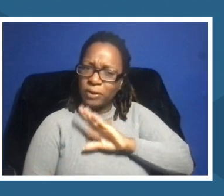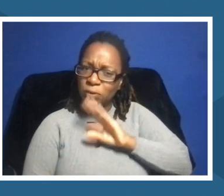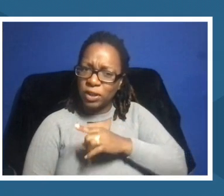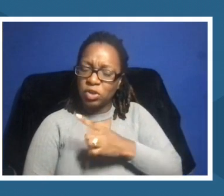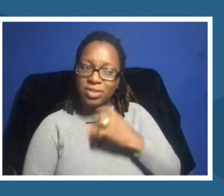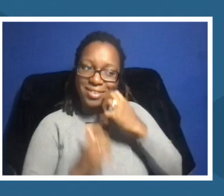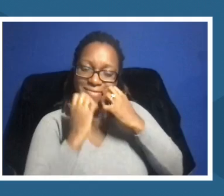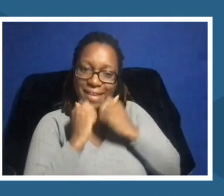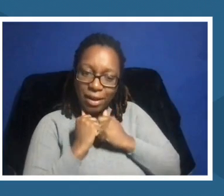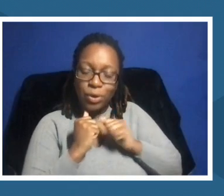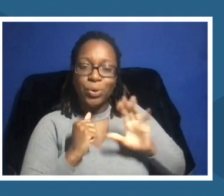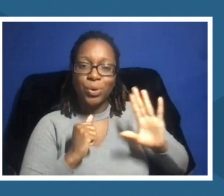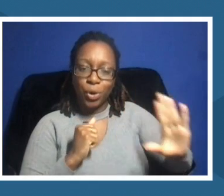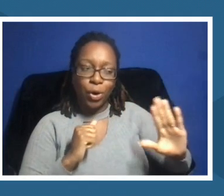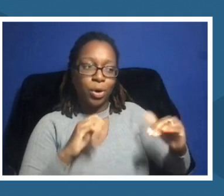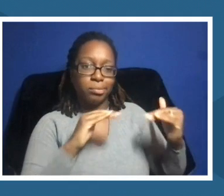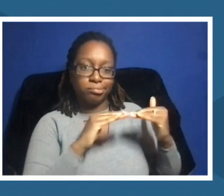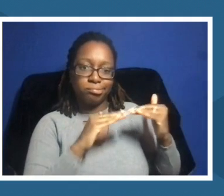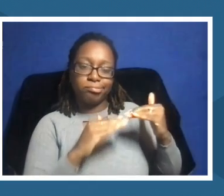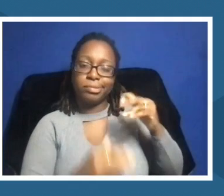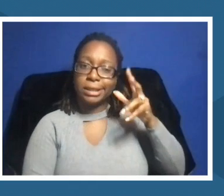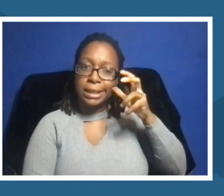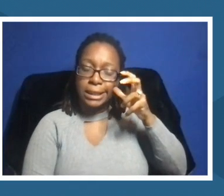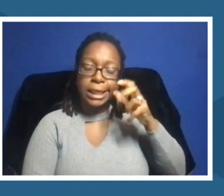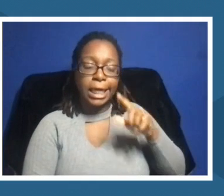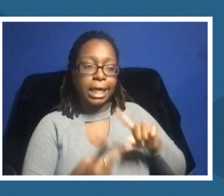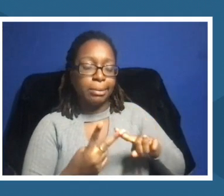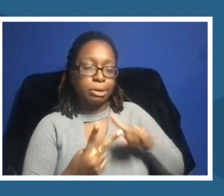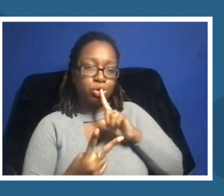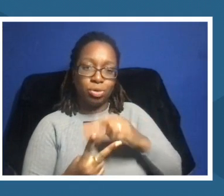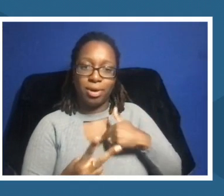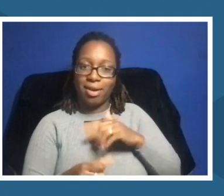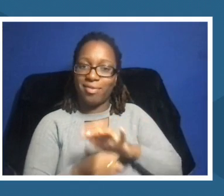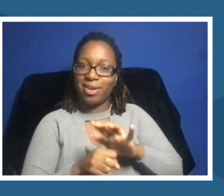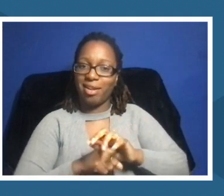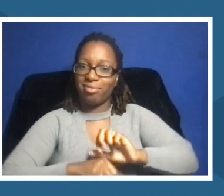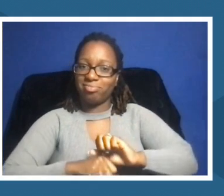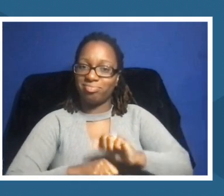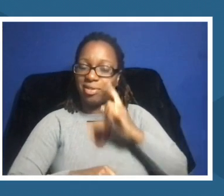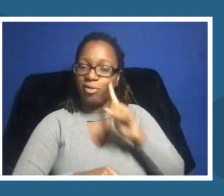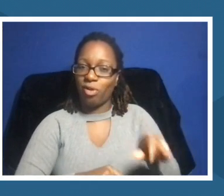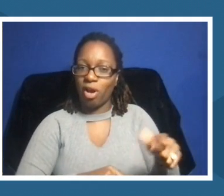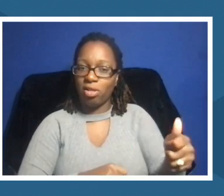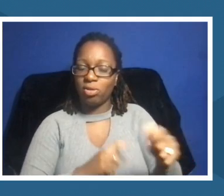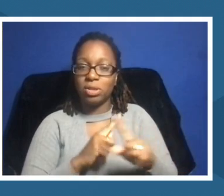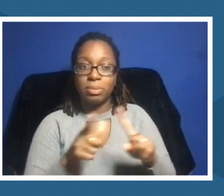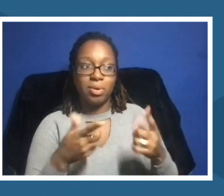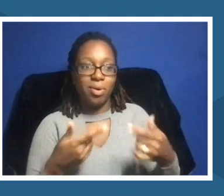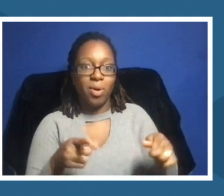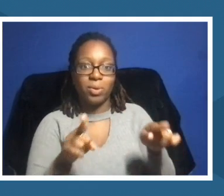first creating space for others and prioritizing collective goals over